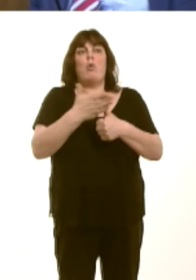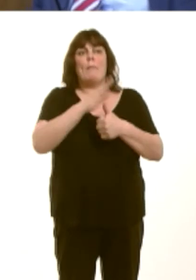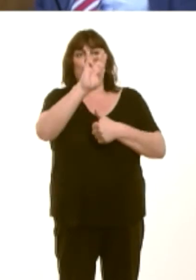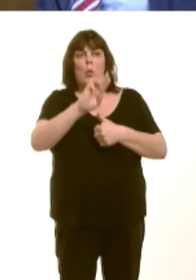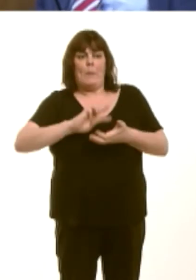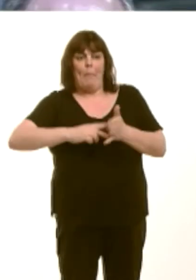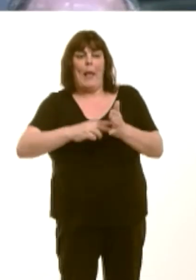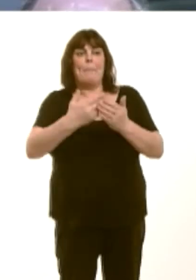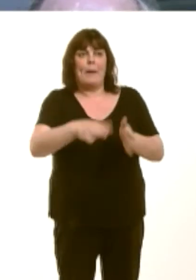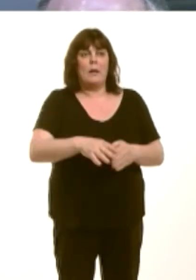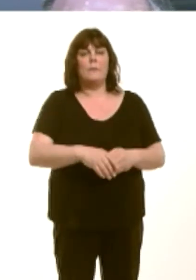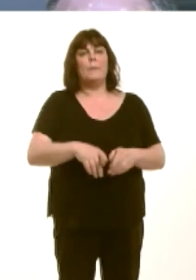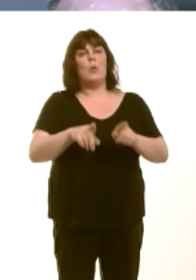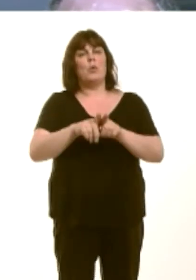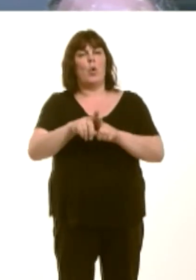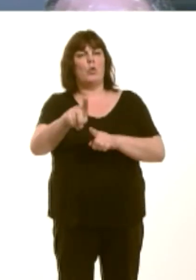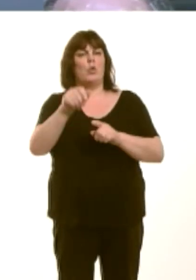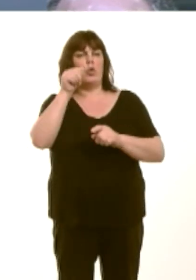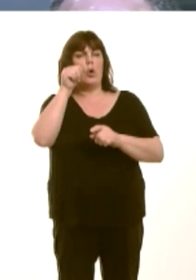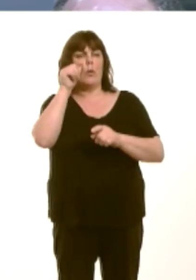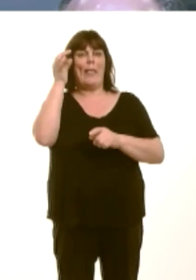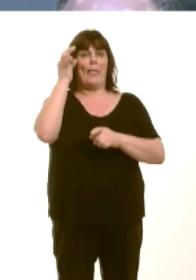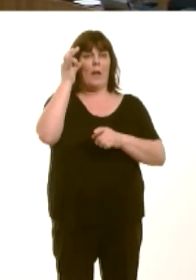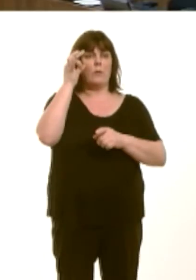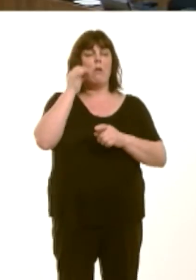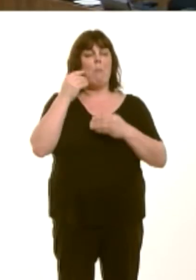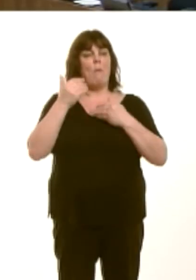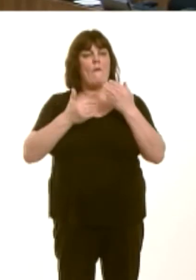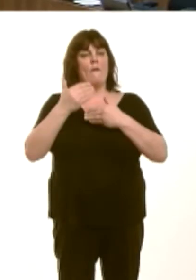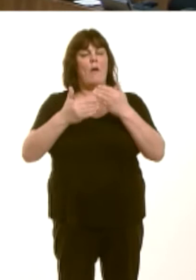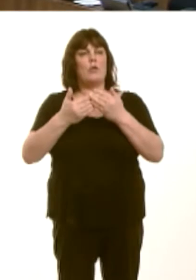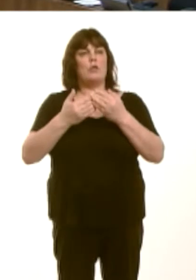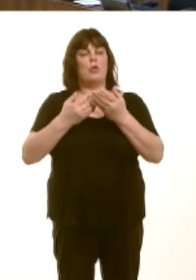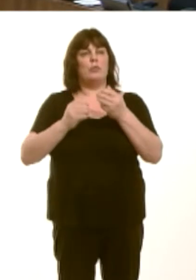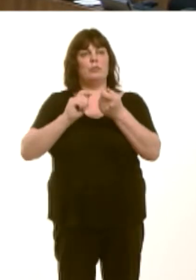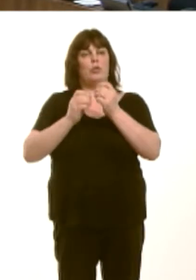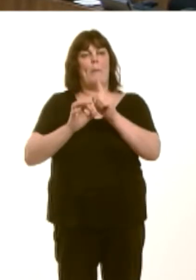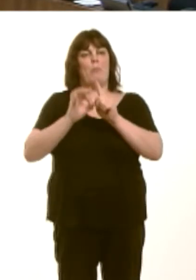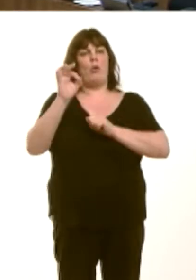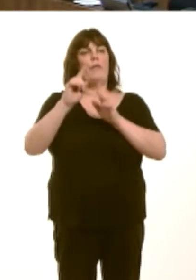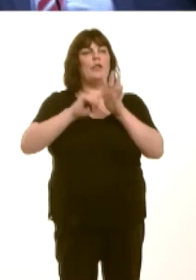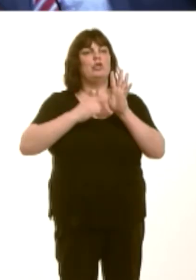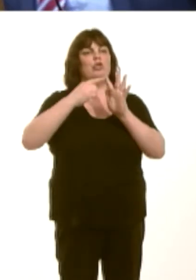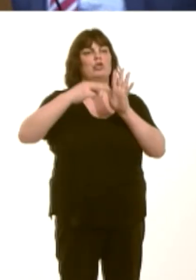Iím sure she will very much welcome the fact that the council are now moving forward with the redevelopment of the Jennings building in Porthcawl, which, of course, will help